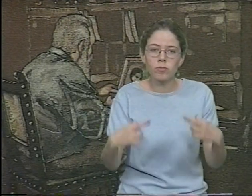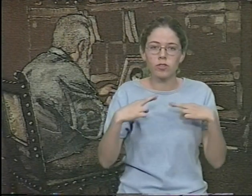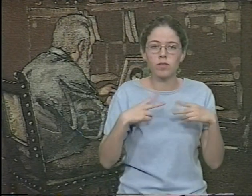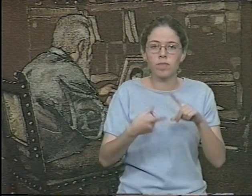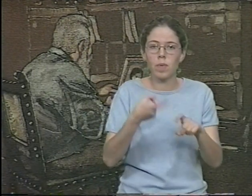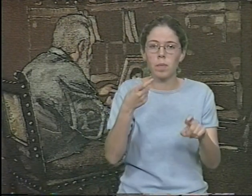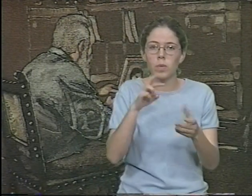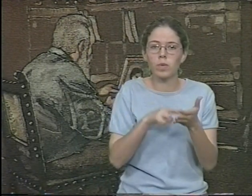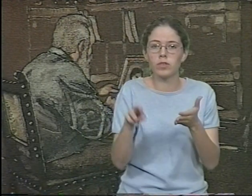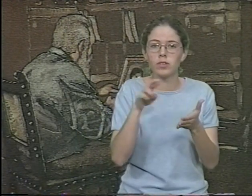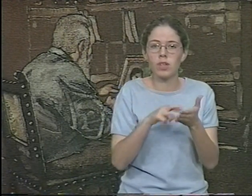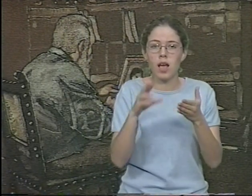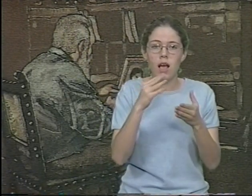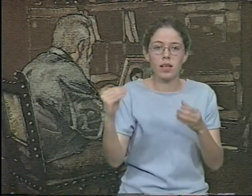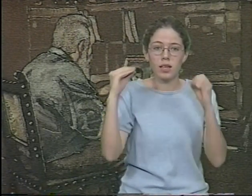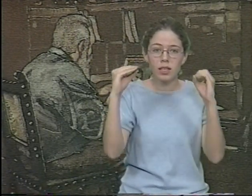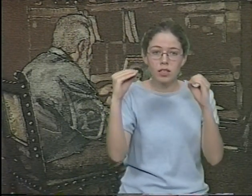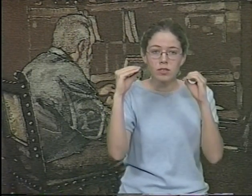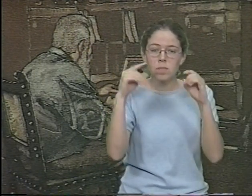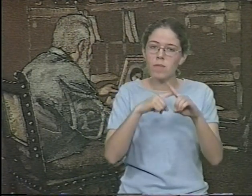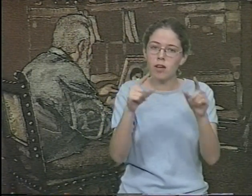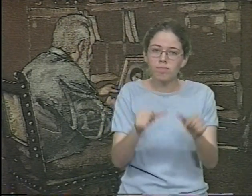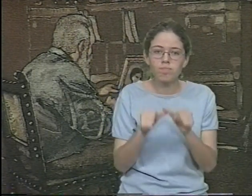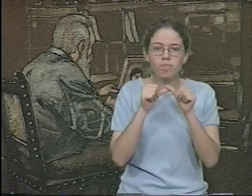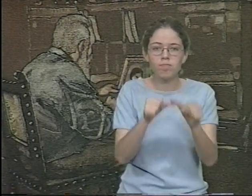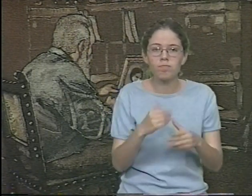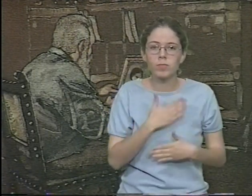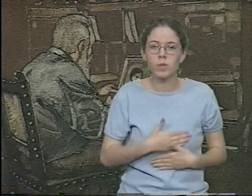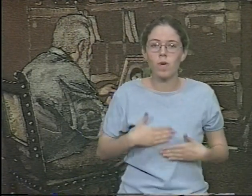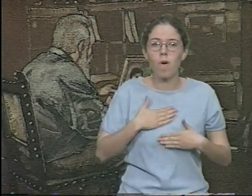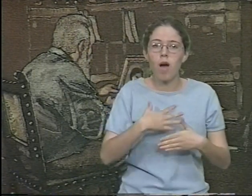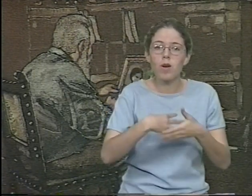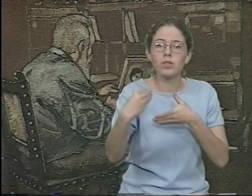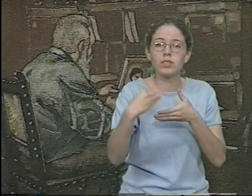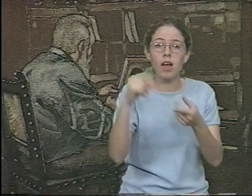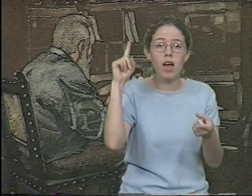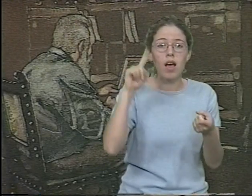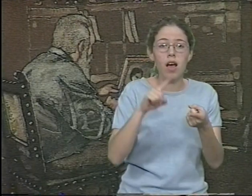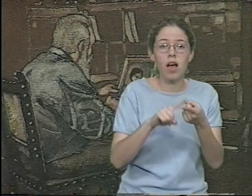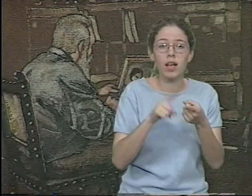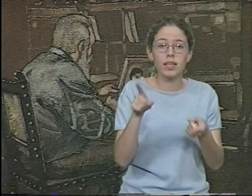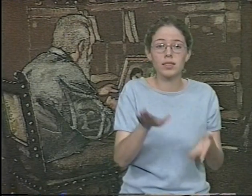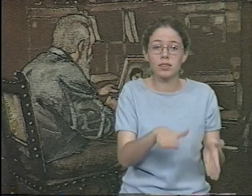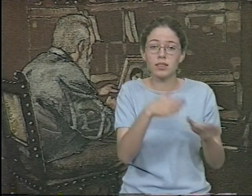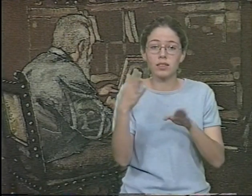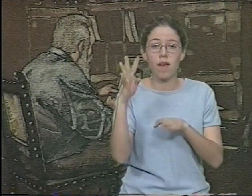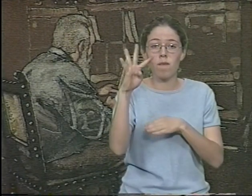Shortly after her death he retired from research and teaching but continued to enjoy the